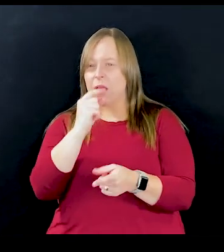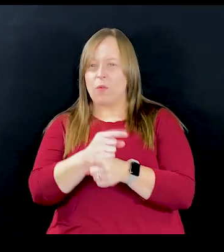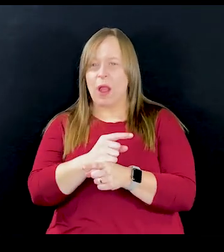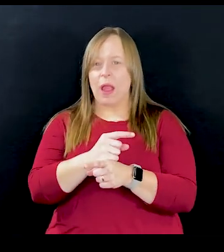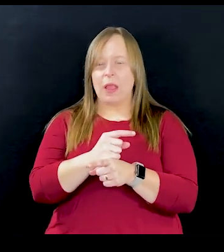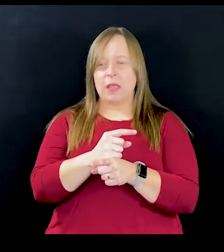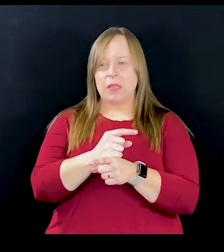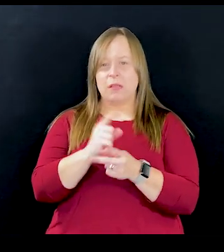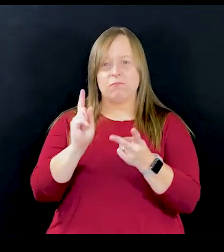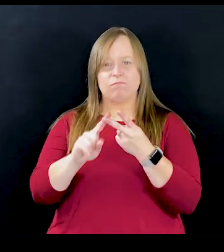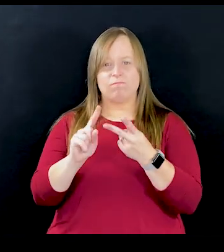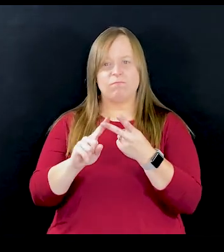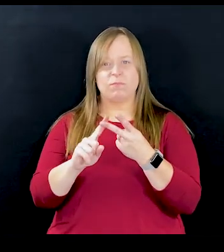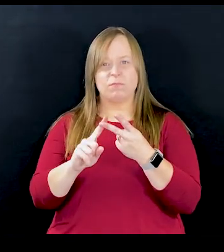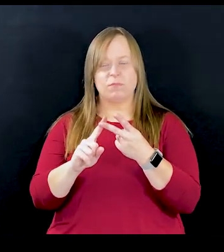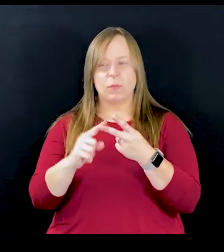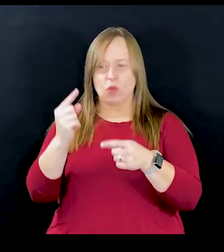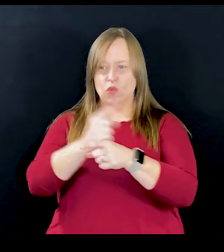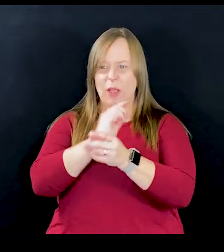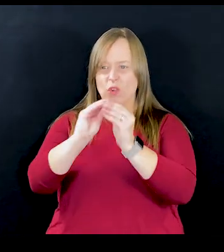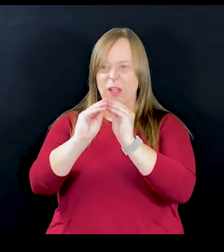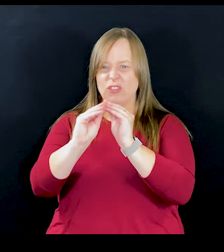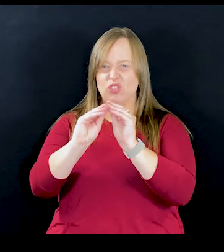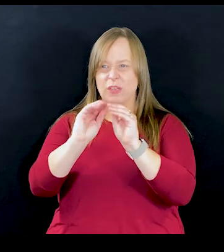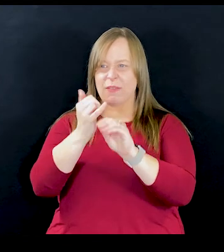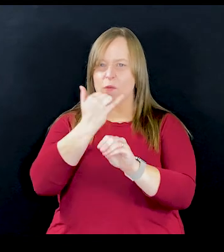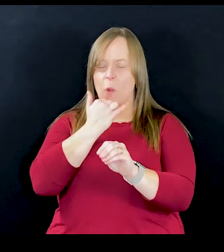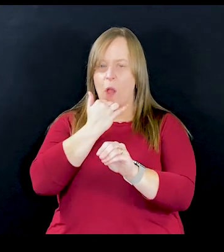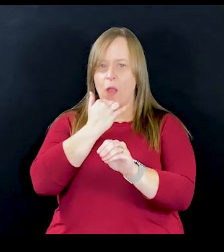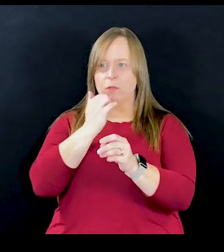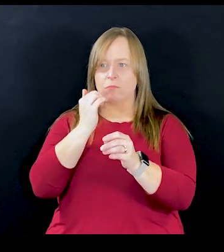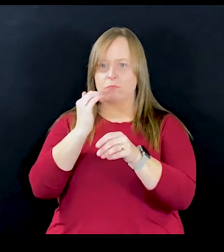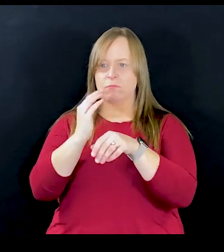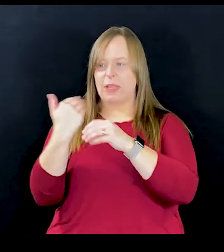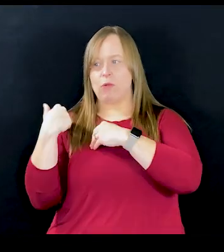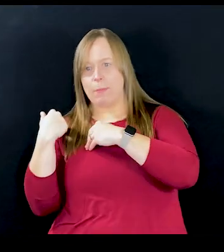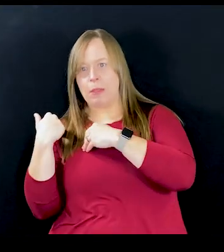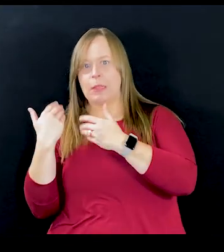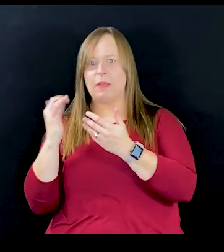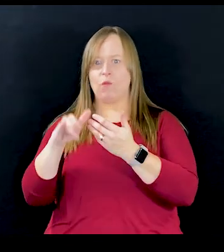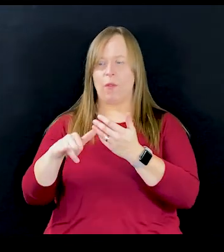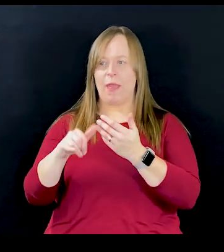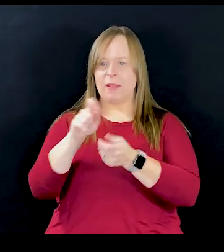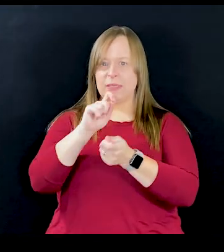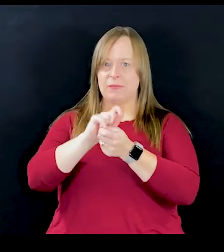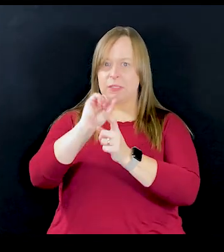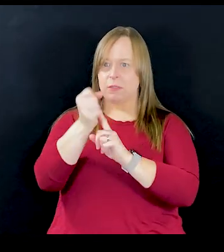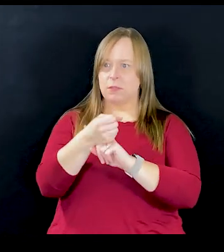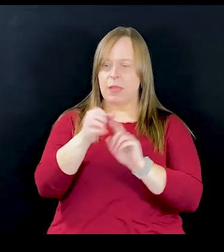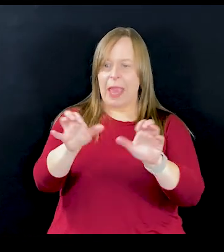is calling for a correction of that wrong. Calling for accountability of a particular action